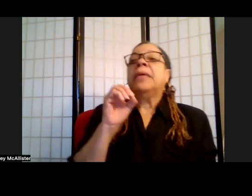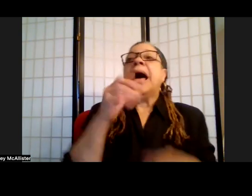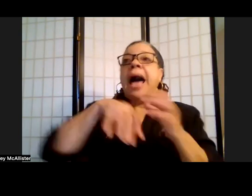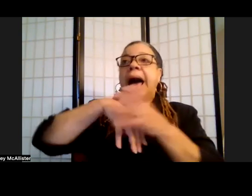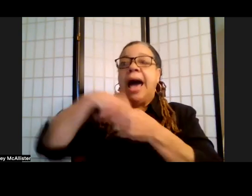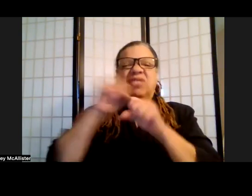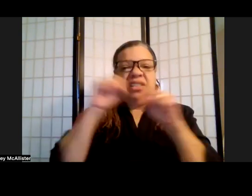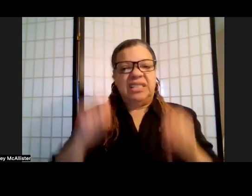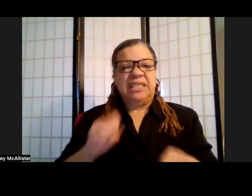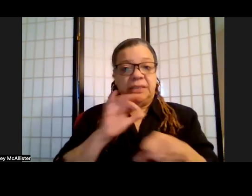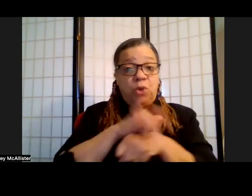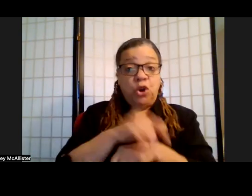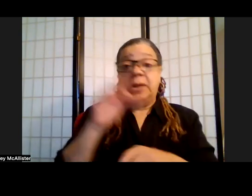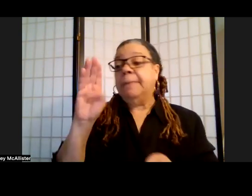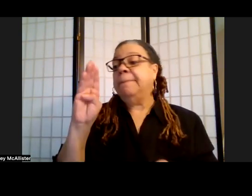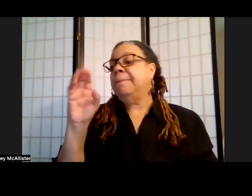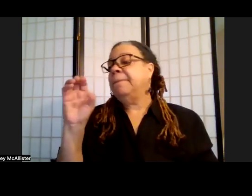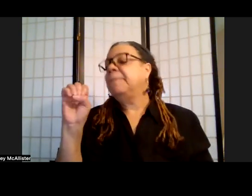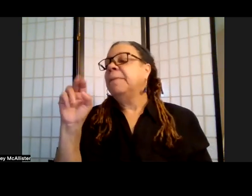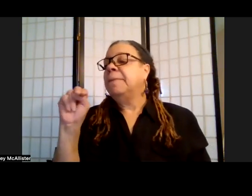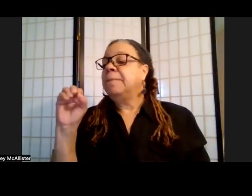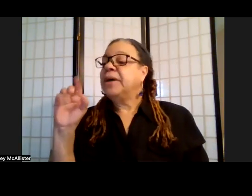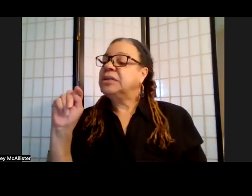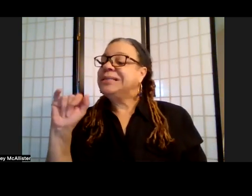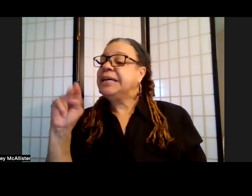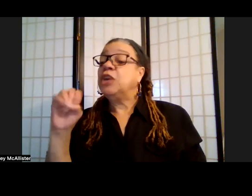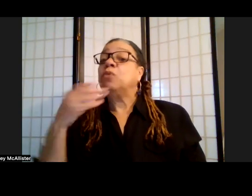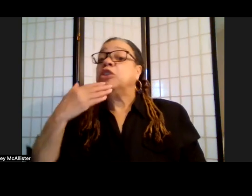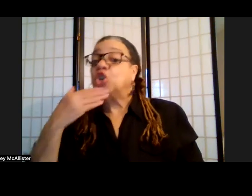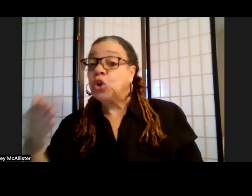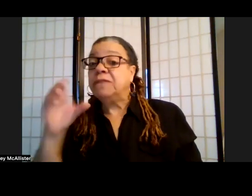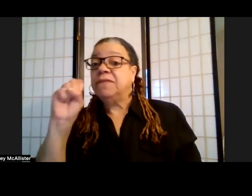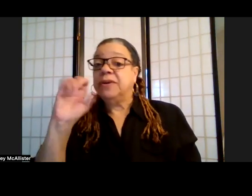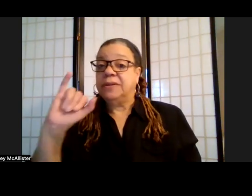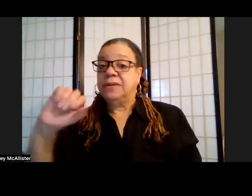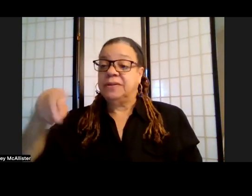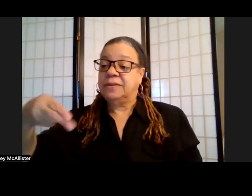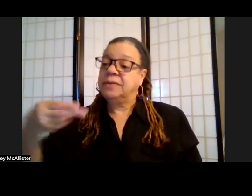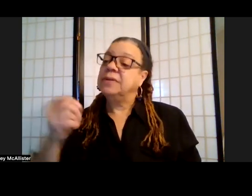Benzothine penicillin was ideal for treating syphilis, because of the lower likelihood of resistance. Treating the disease